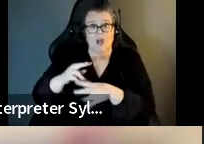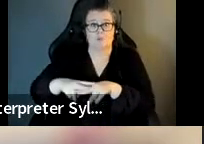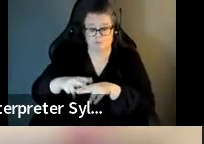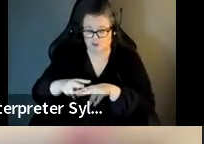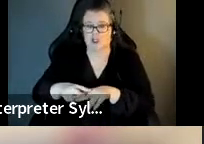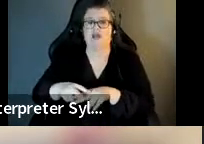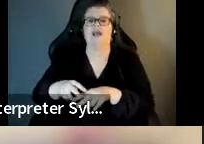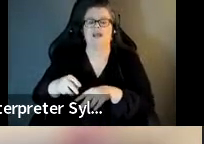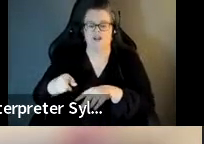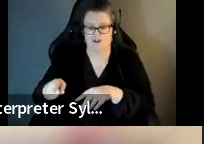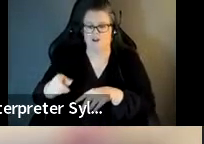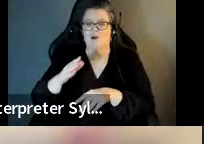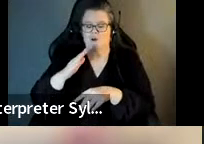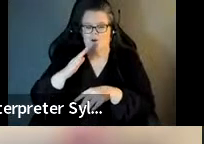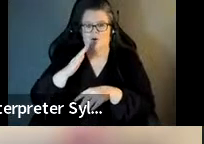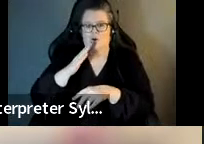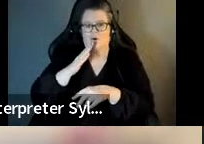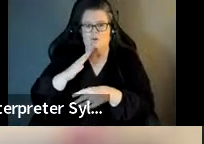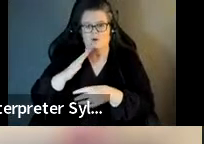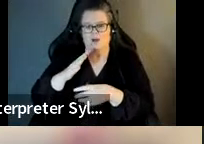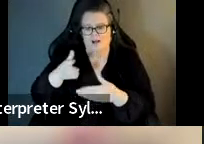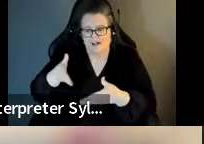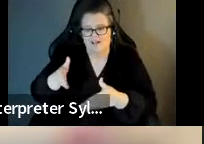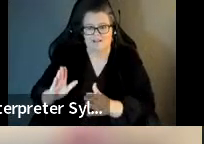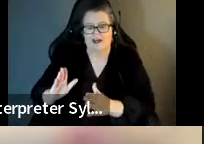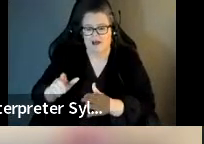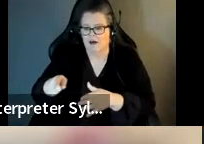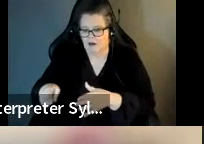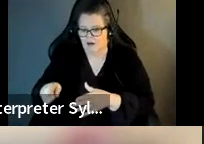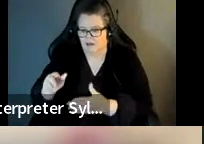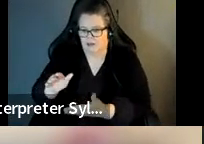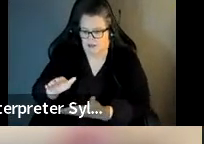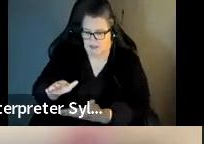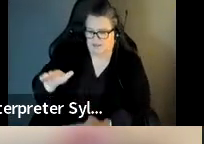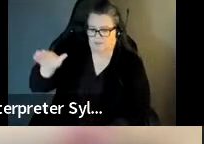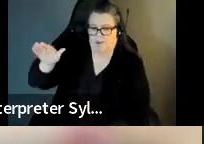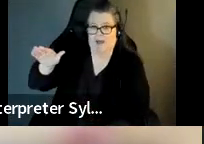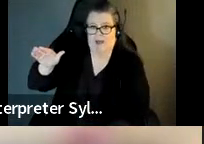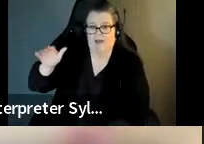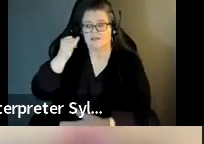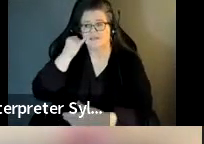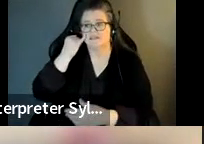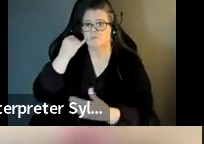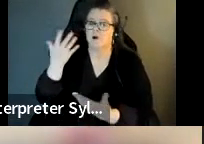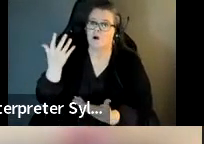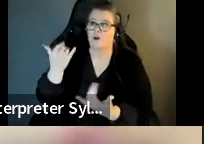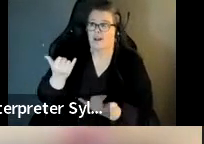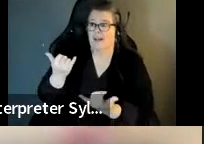as the chair raises, but if you shorten that span, so where we're at at the 18.75, if we